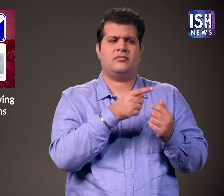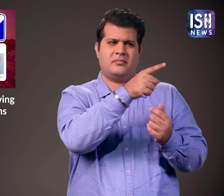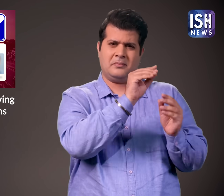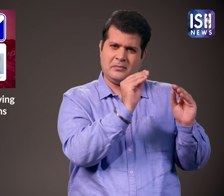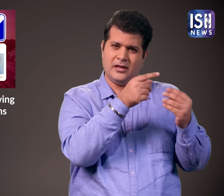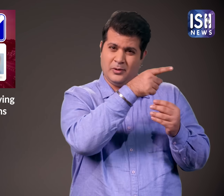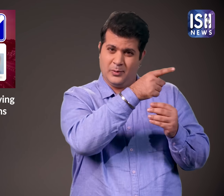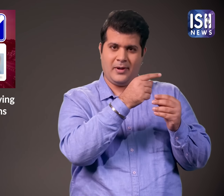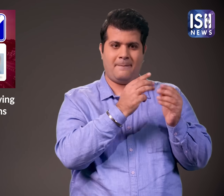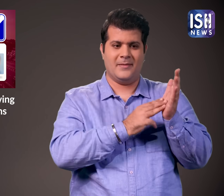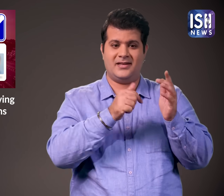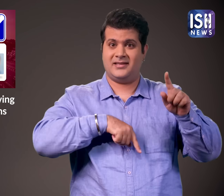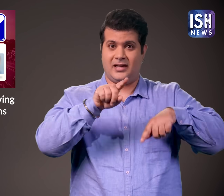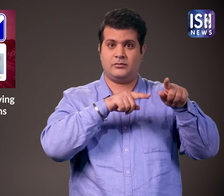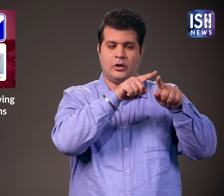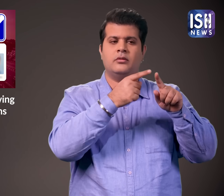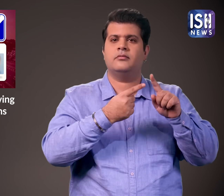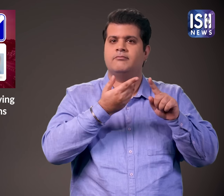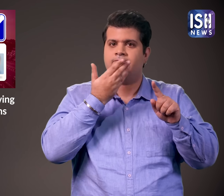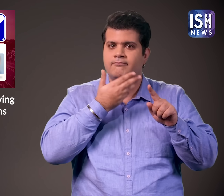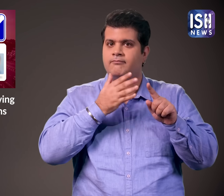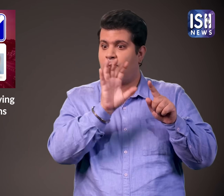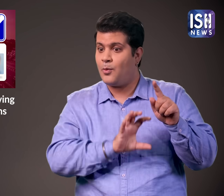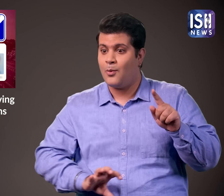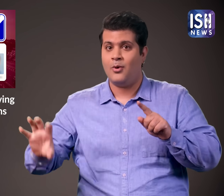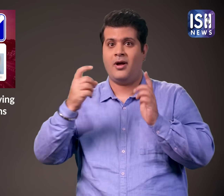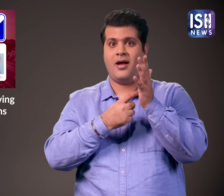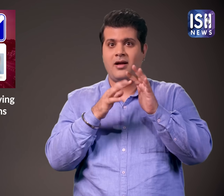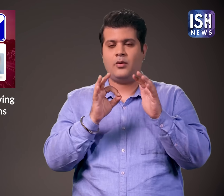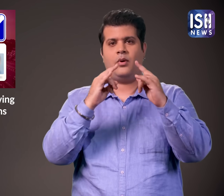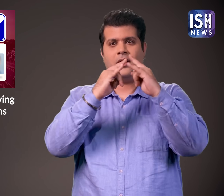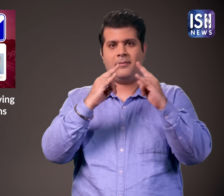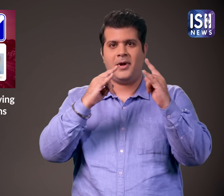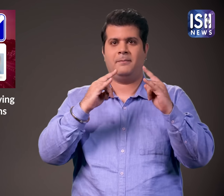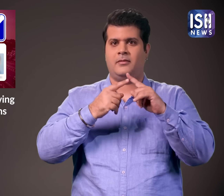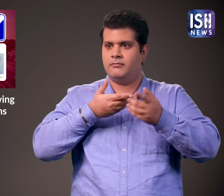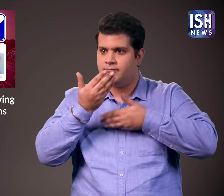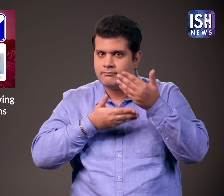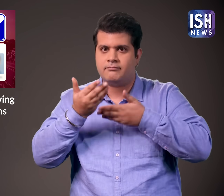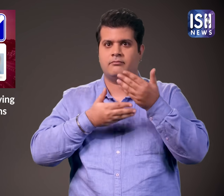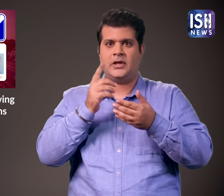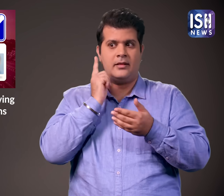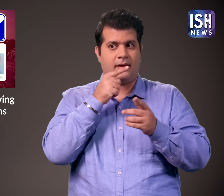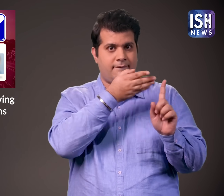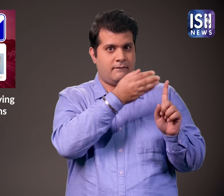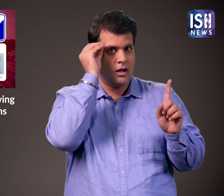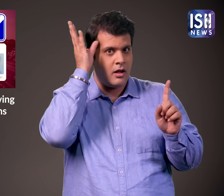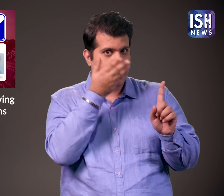they should conduct awareness camps for transport department staff on issues related to Deaf